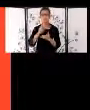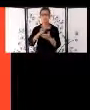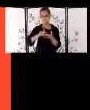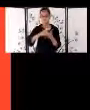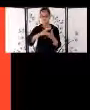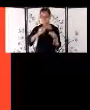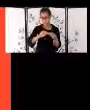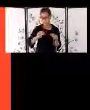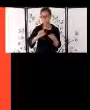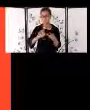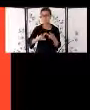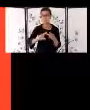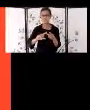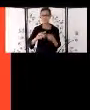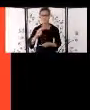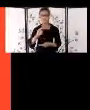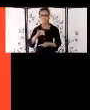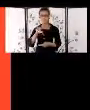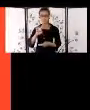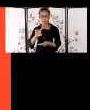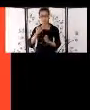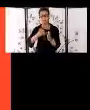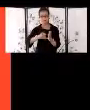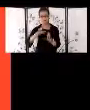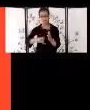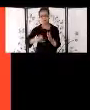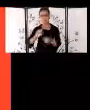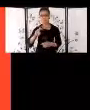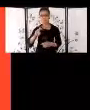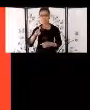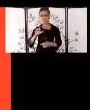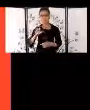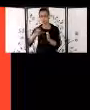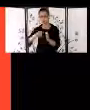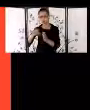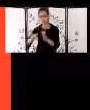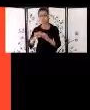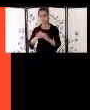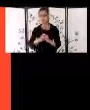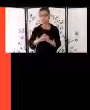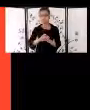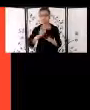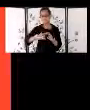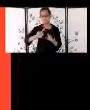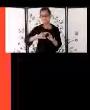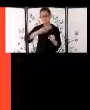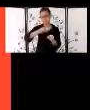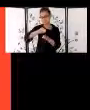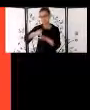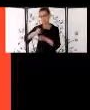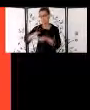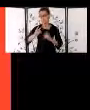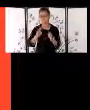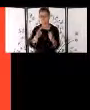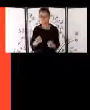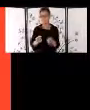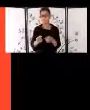arts, multidisciplinary practice, music and sound, performance, theatre, and visual arts—and